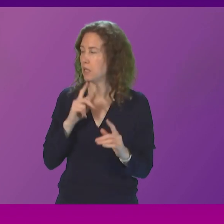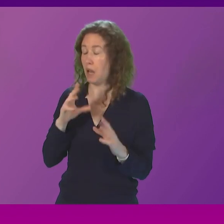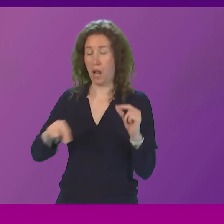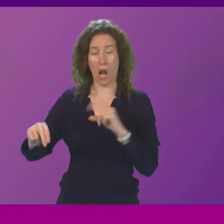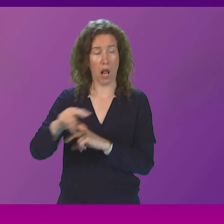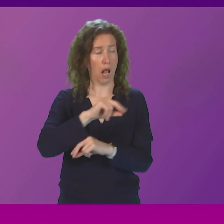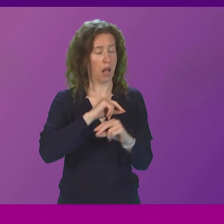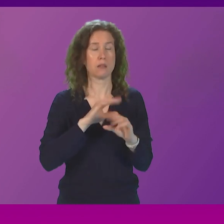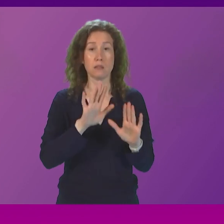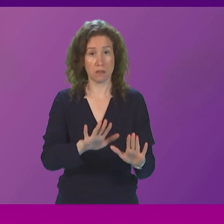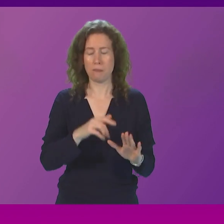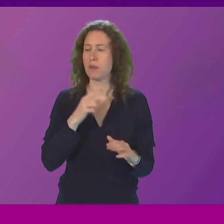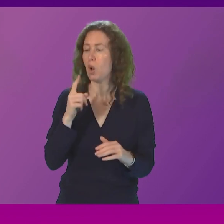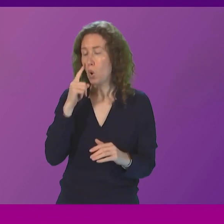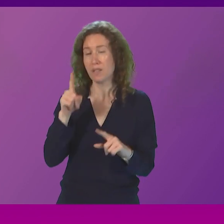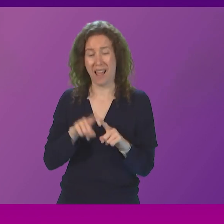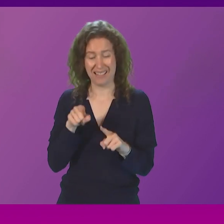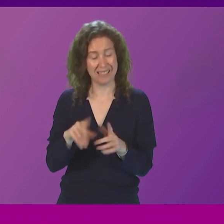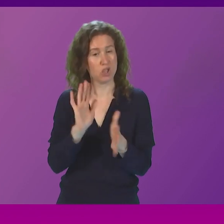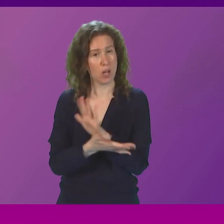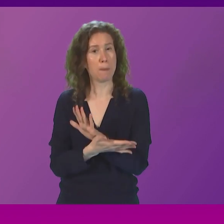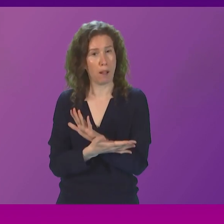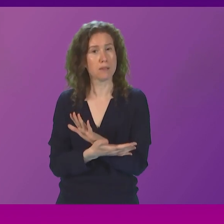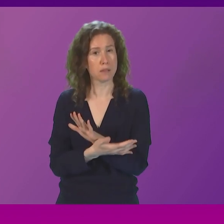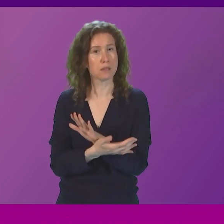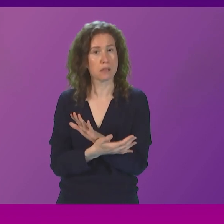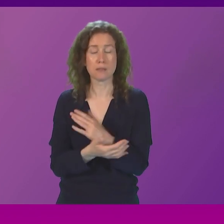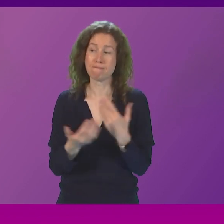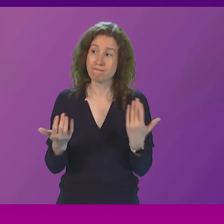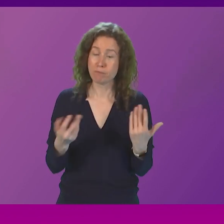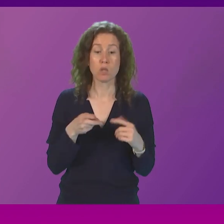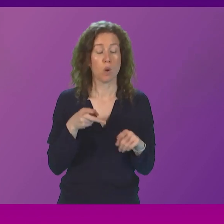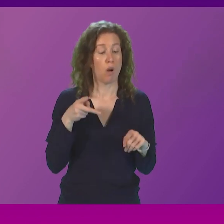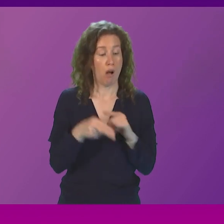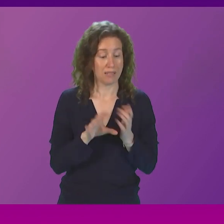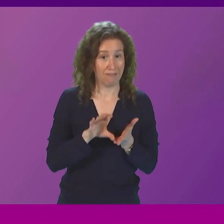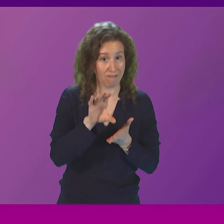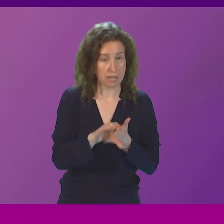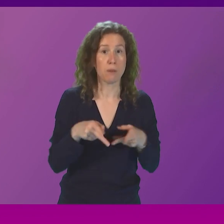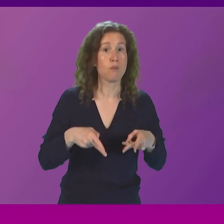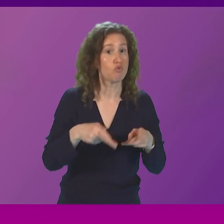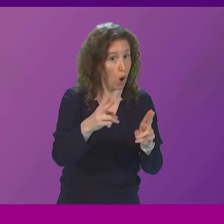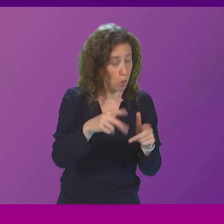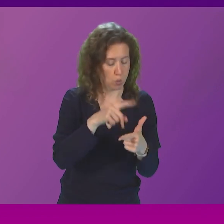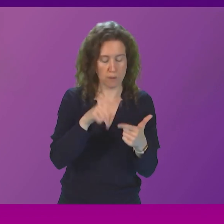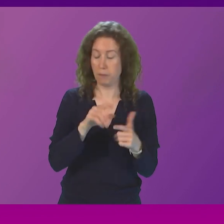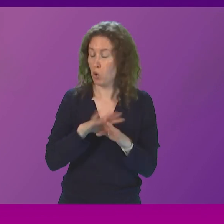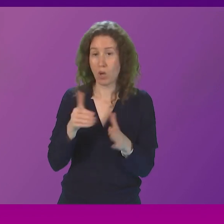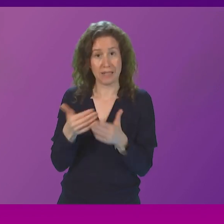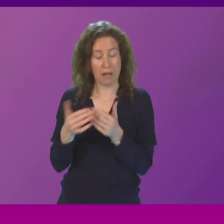that looks like being a shambles in the making. The SNP has cut investment in roads; it is not tackling Scotland’s pothole problem;